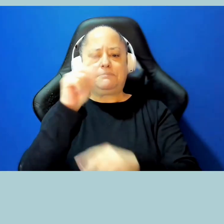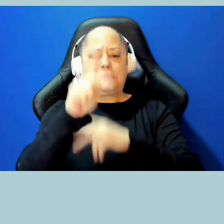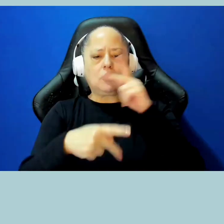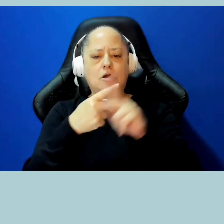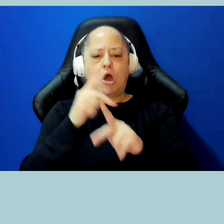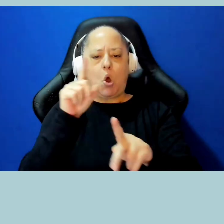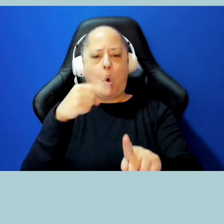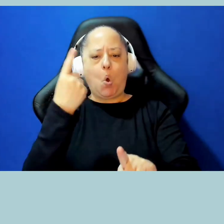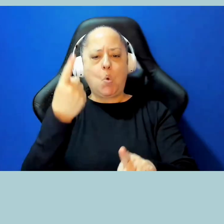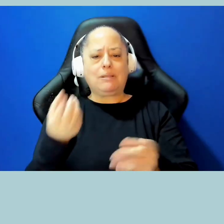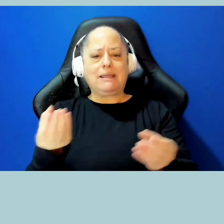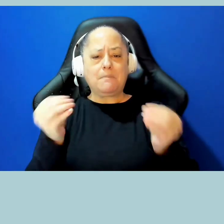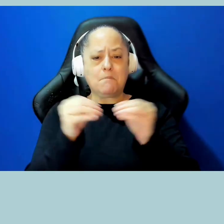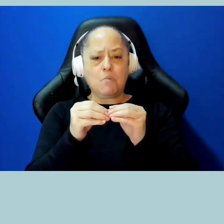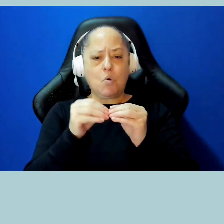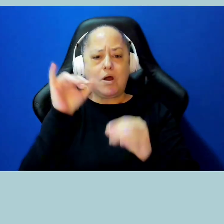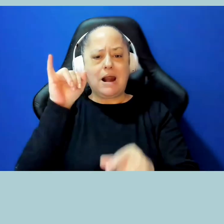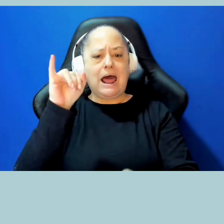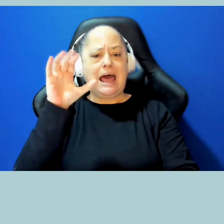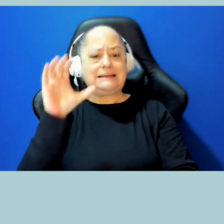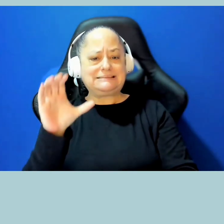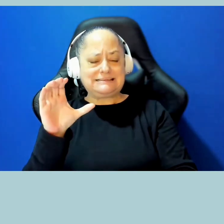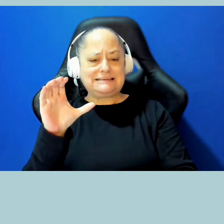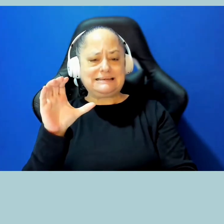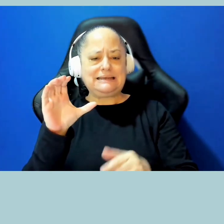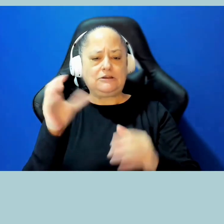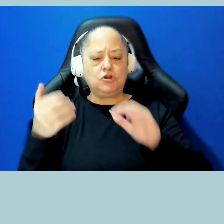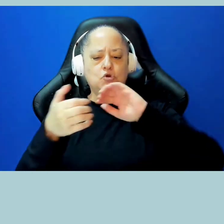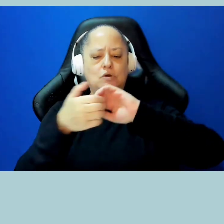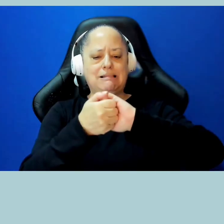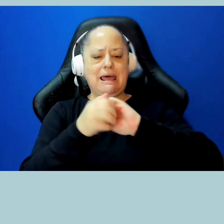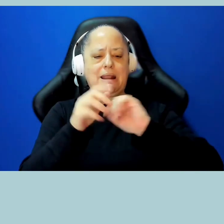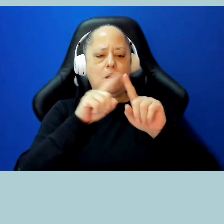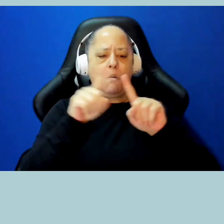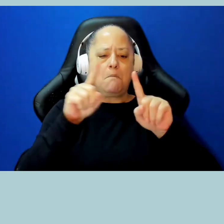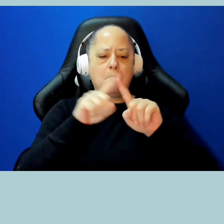more ICs to collaborate for multi-disability research?